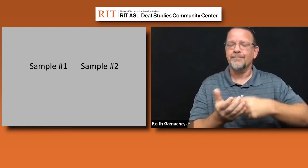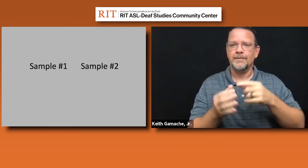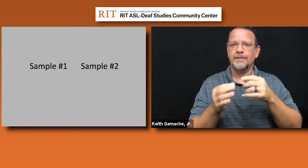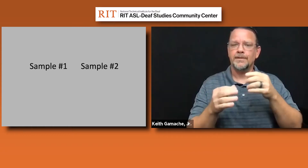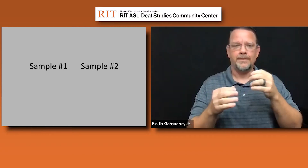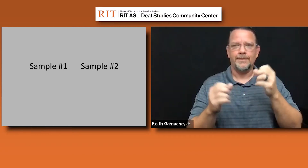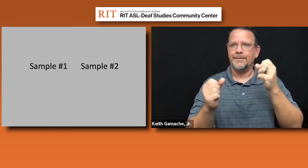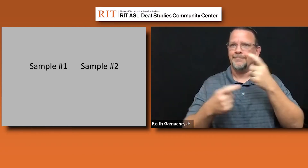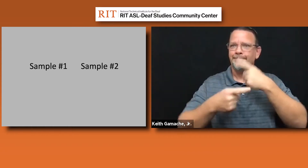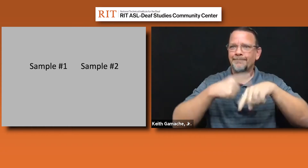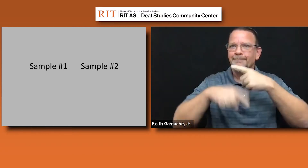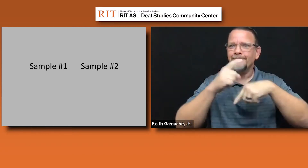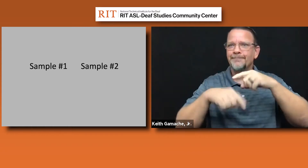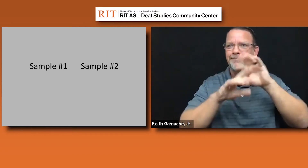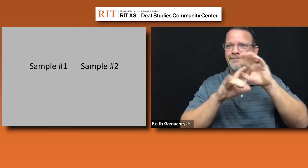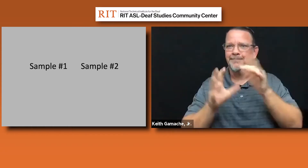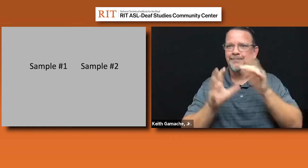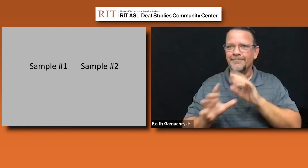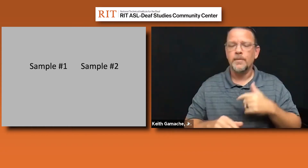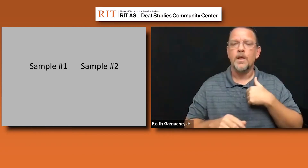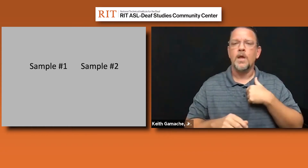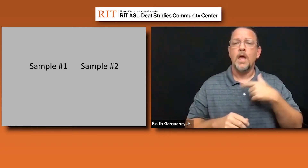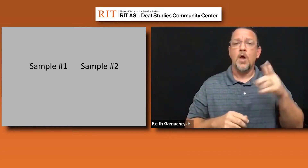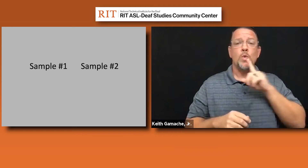and she's been in hot discussions over this topic...